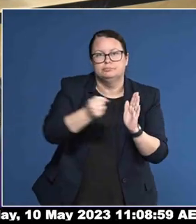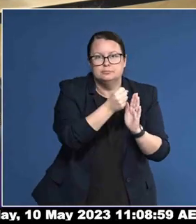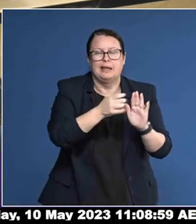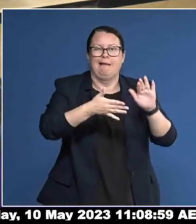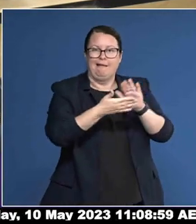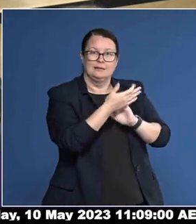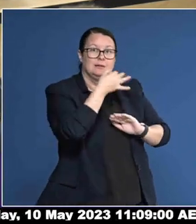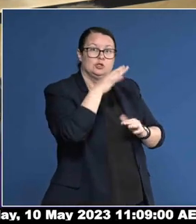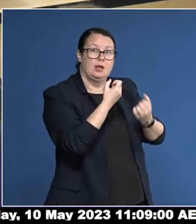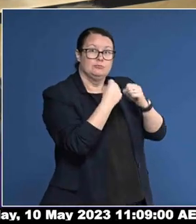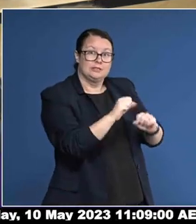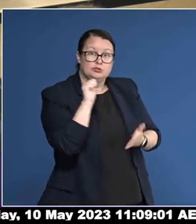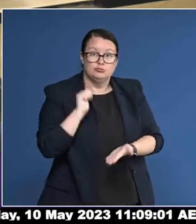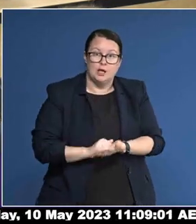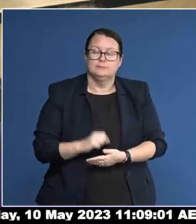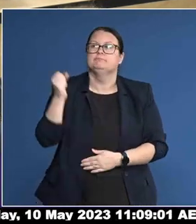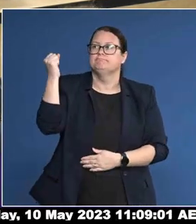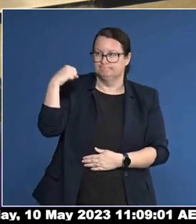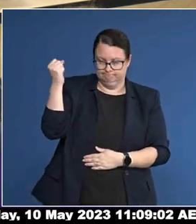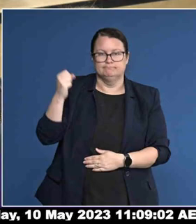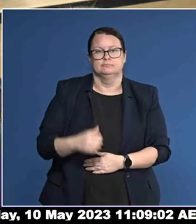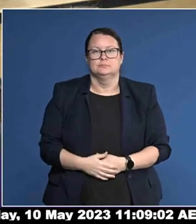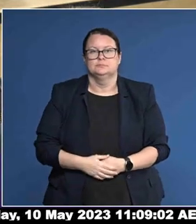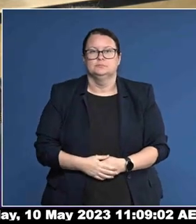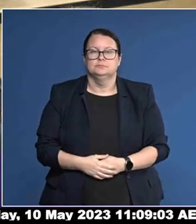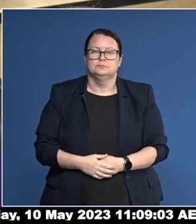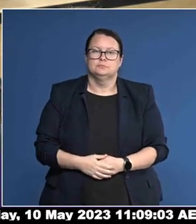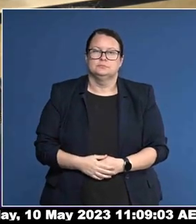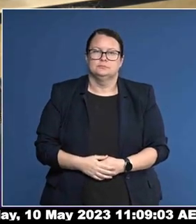Yes. MS MAHONY: So you were also aware - and when you say you, I mean the